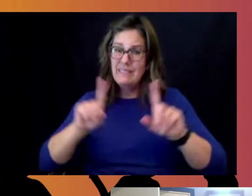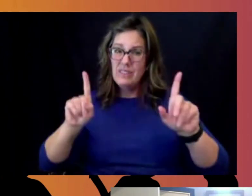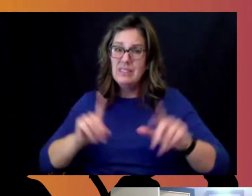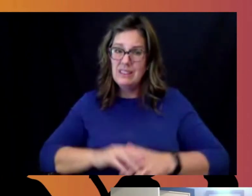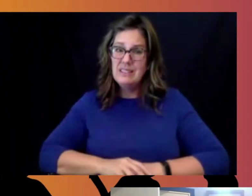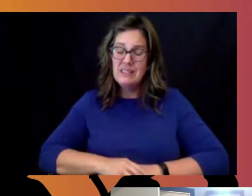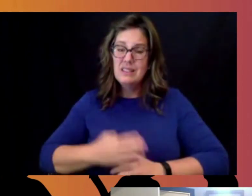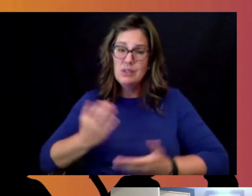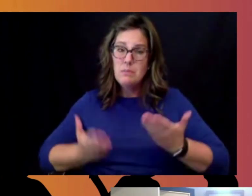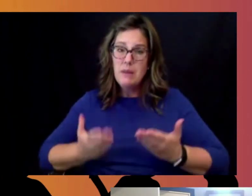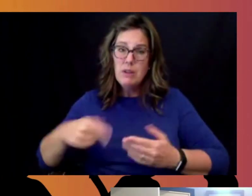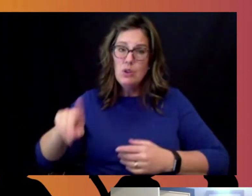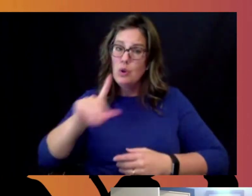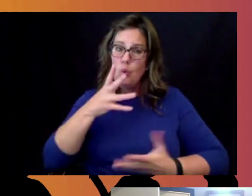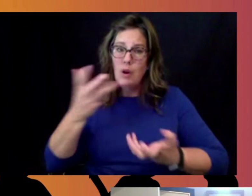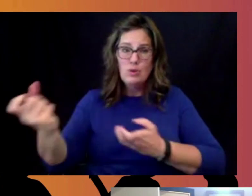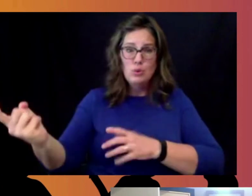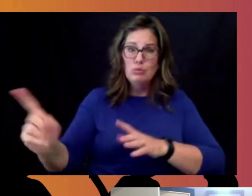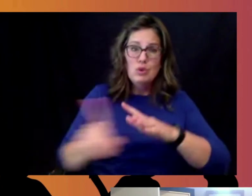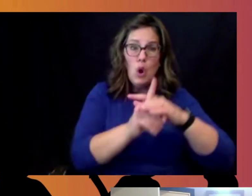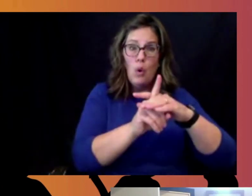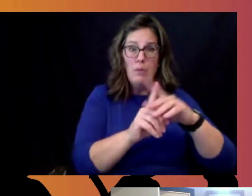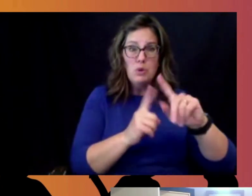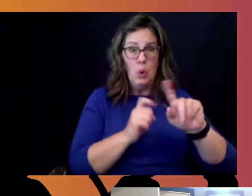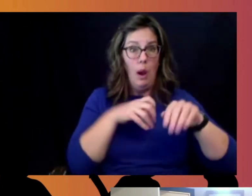who wants to show up to a march or feels comfortable or safe showing up to a merge